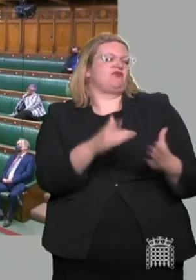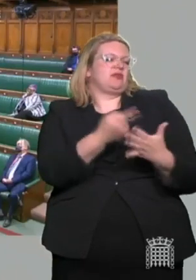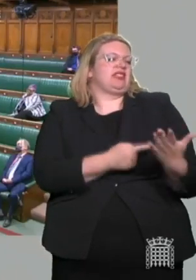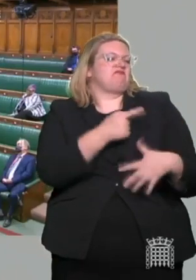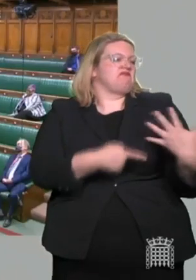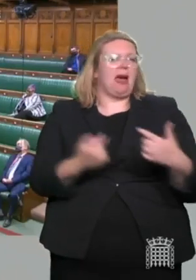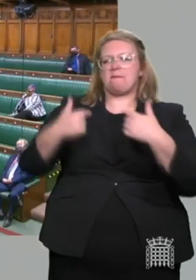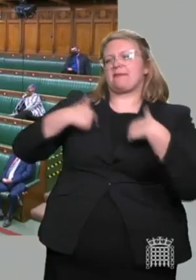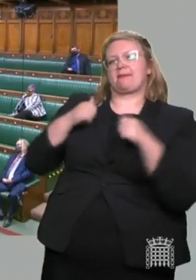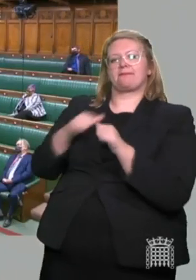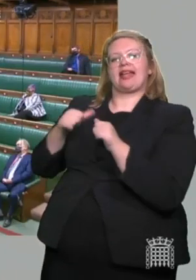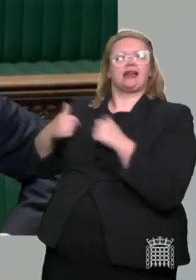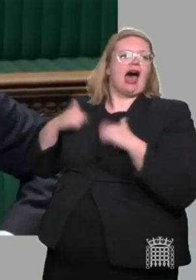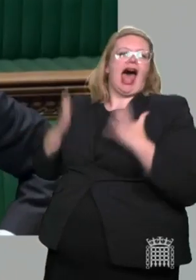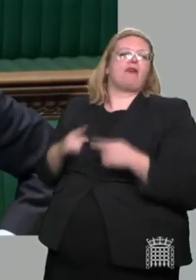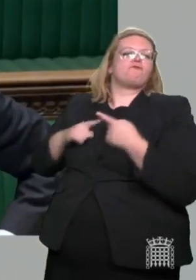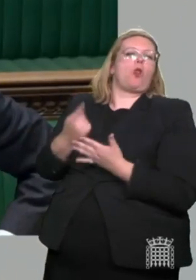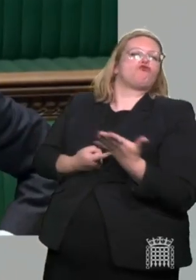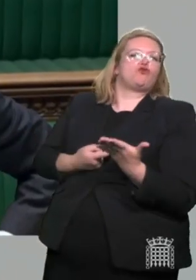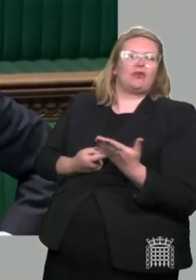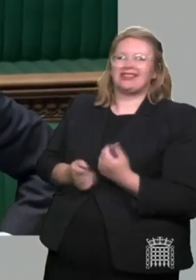I think that what people think is that the Labour party is losing all the arguments